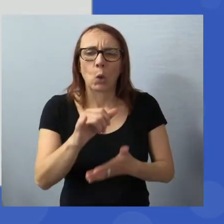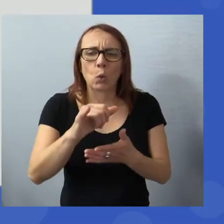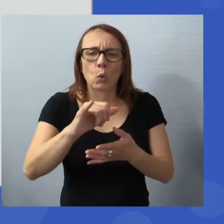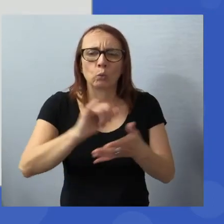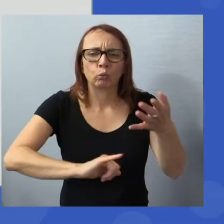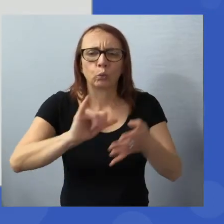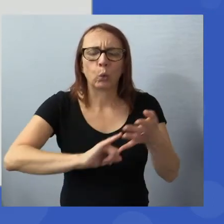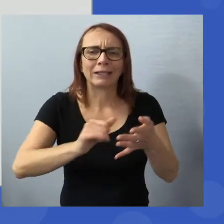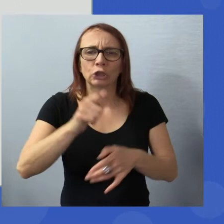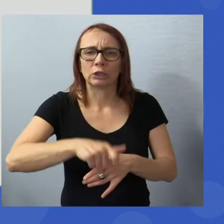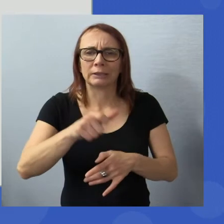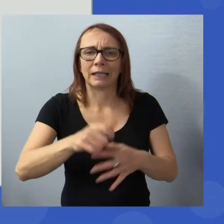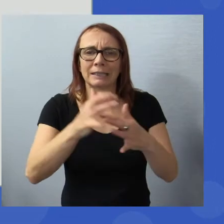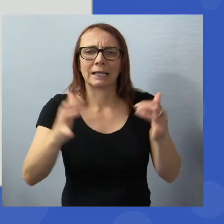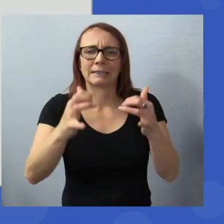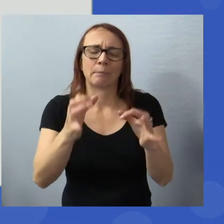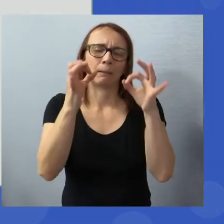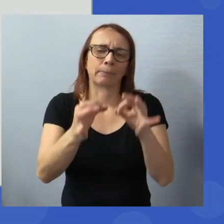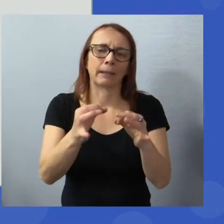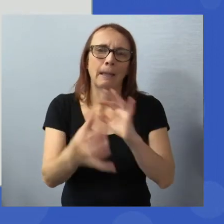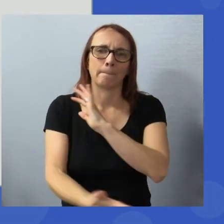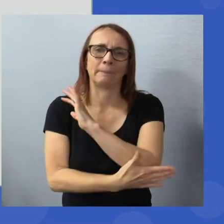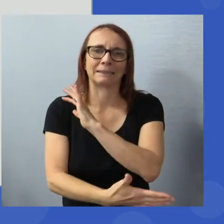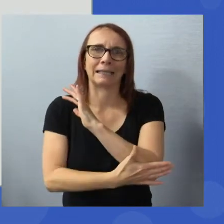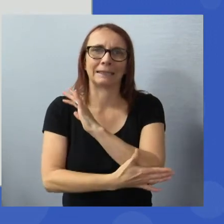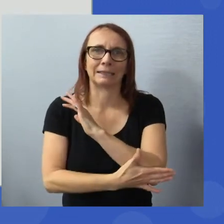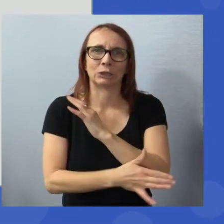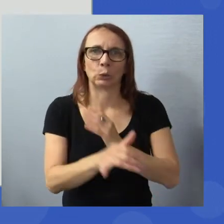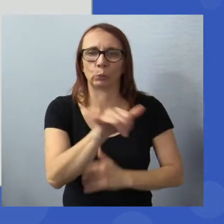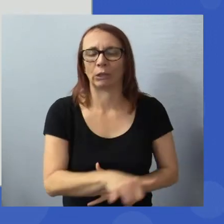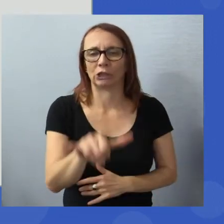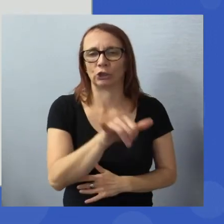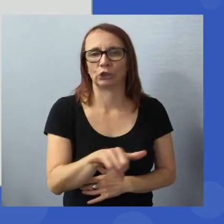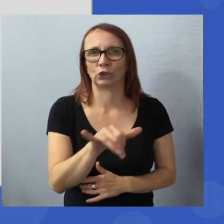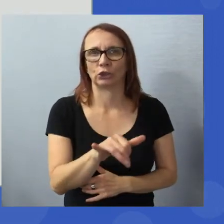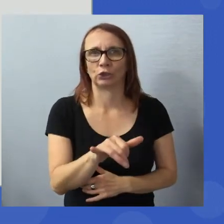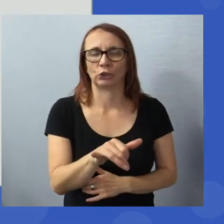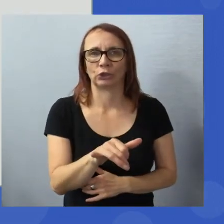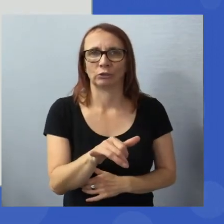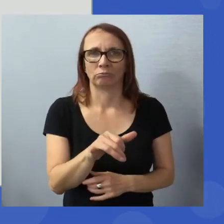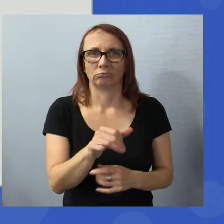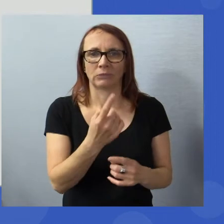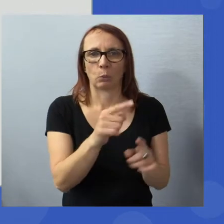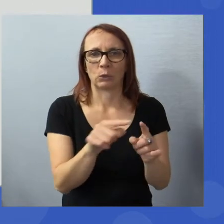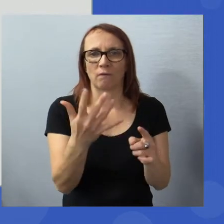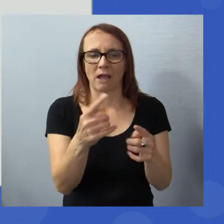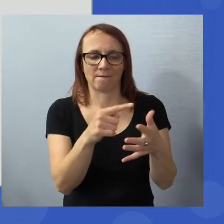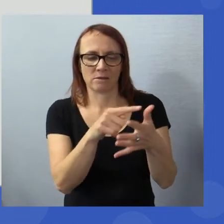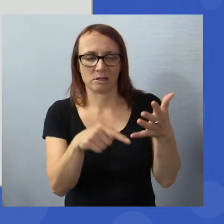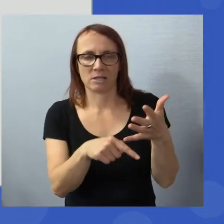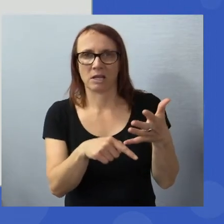as the citizens assembly biscuit okay so if you favor tea cakes press number one